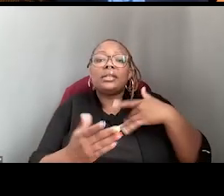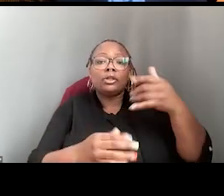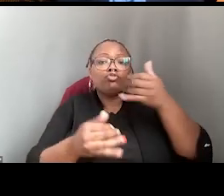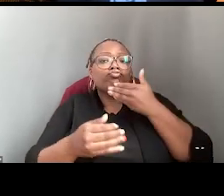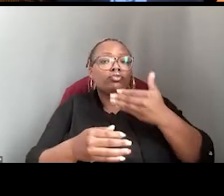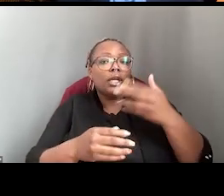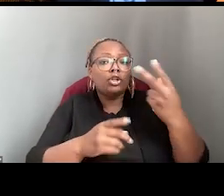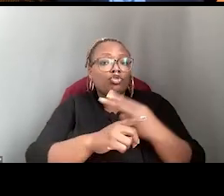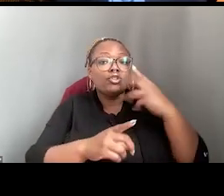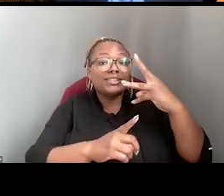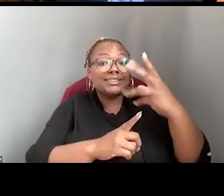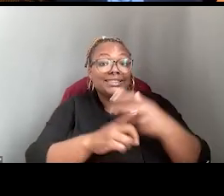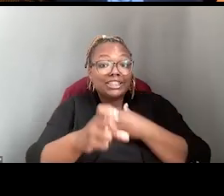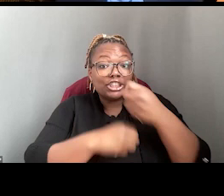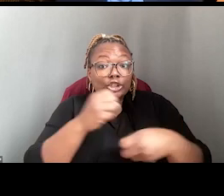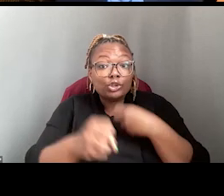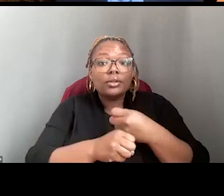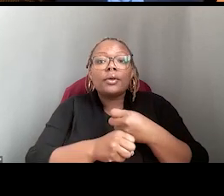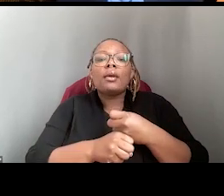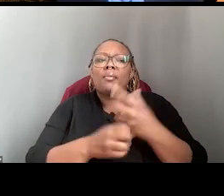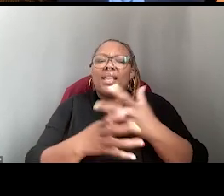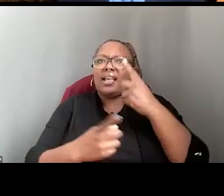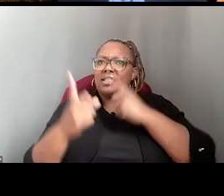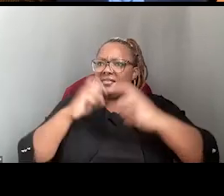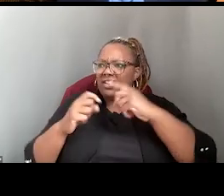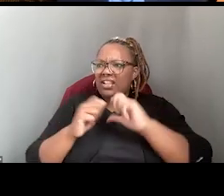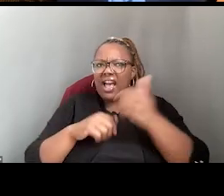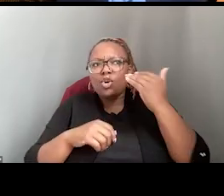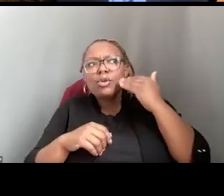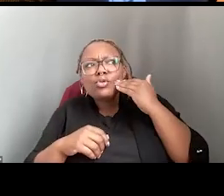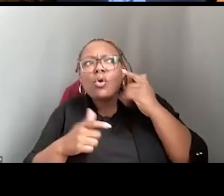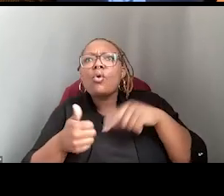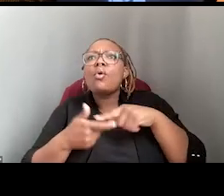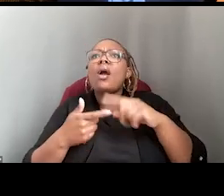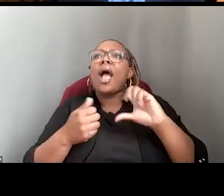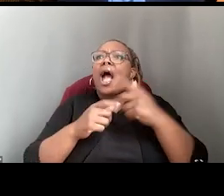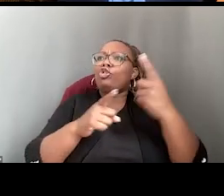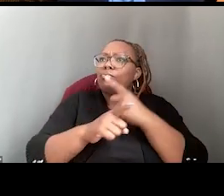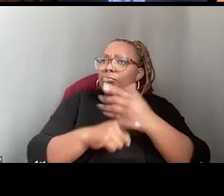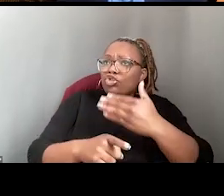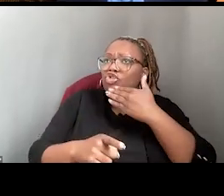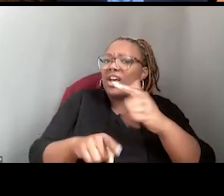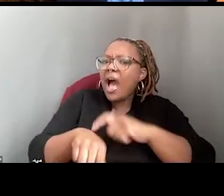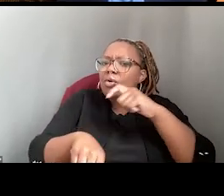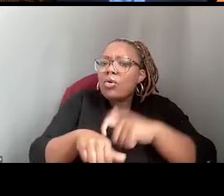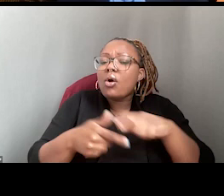about how can we tell how long the appropriation is good for, when does my -- or when do my funds cancel?